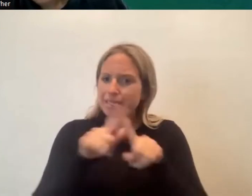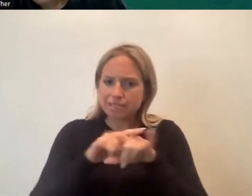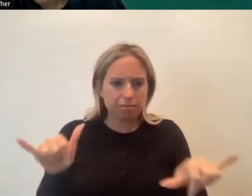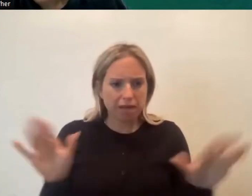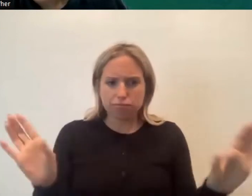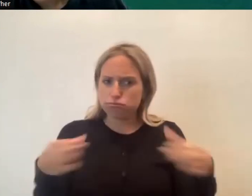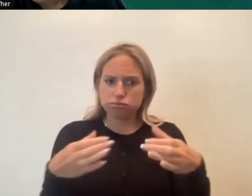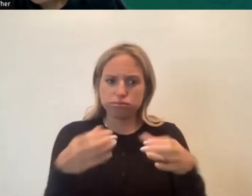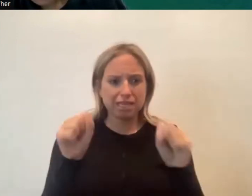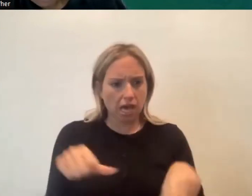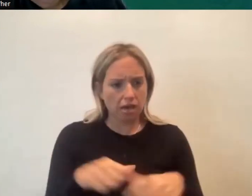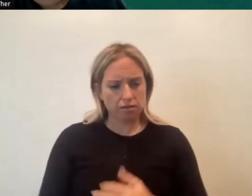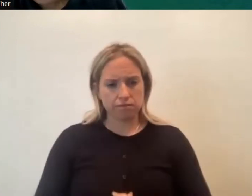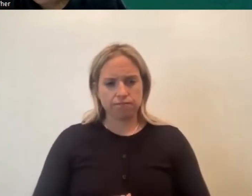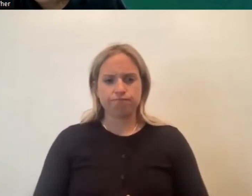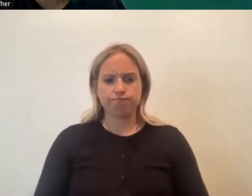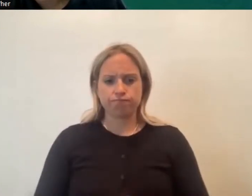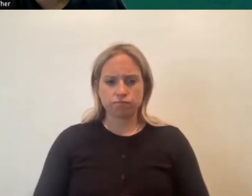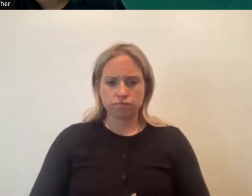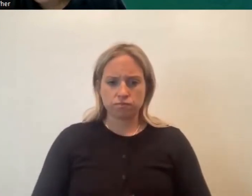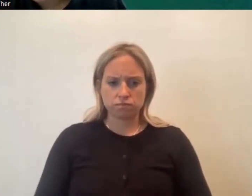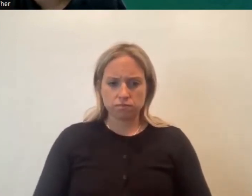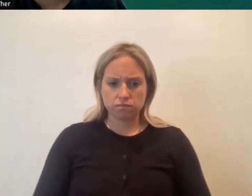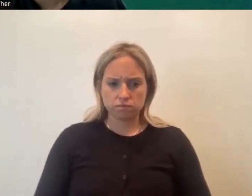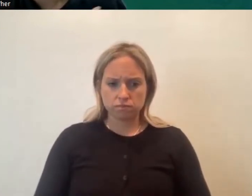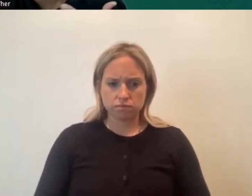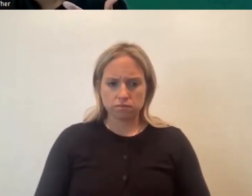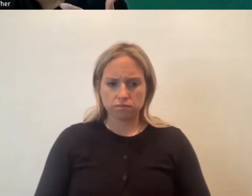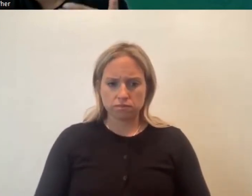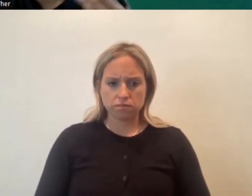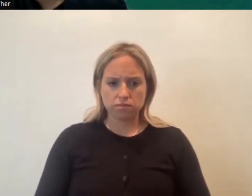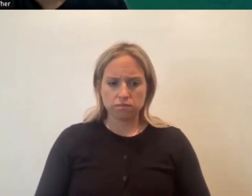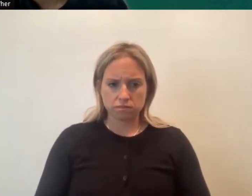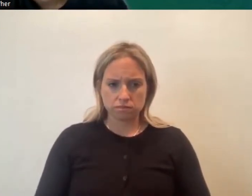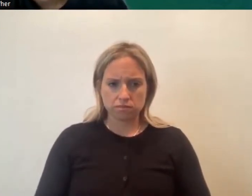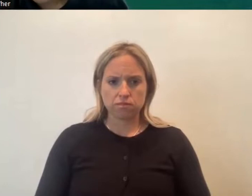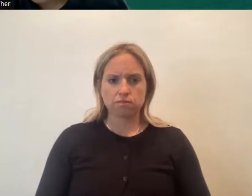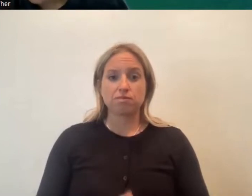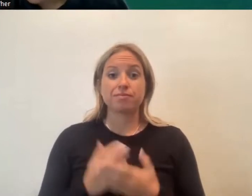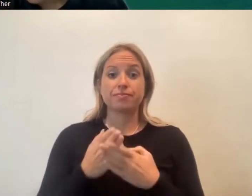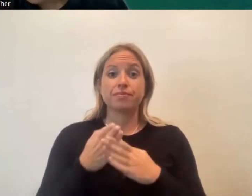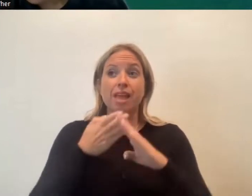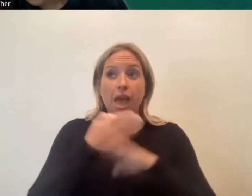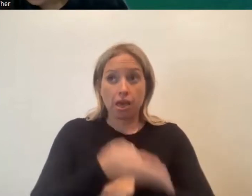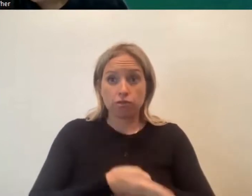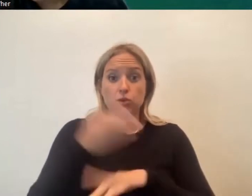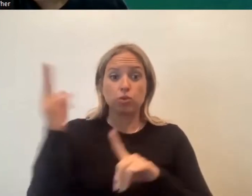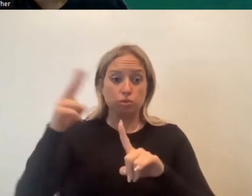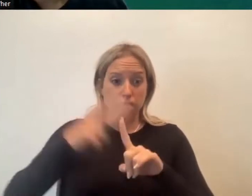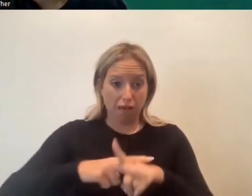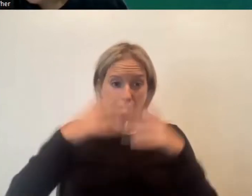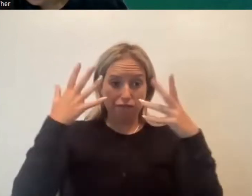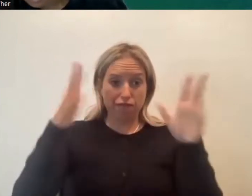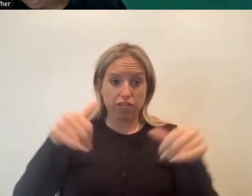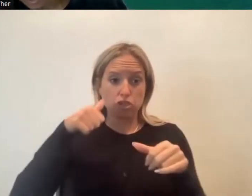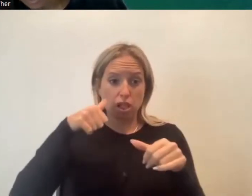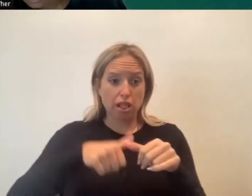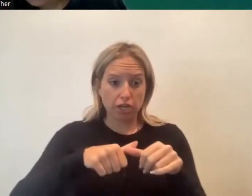So after someone's applies and they get a letter in the mail and the letter says something